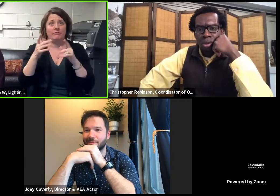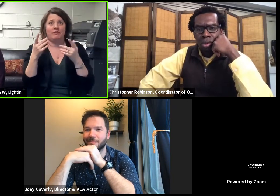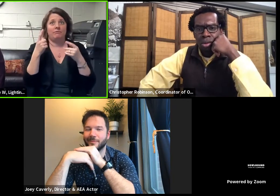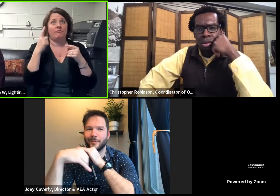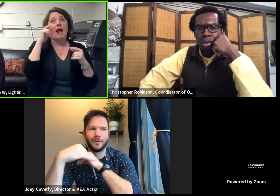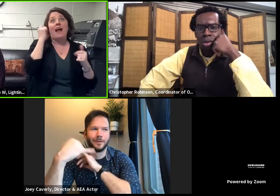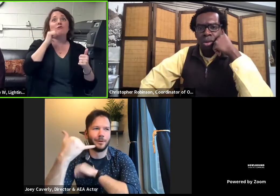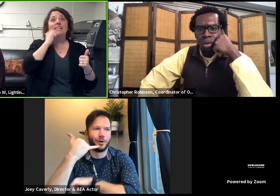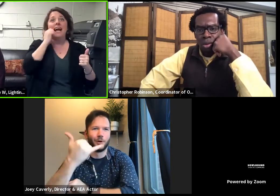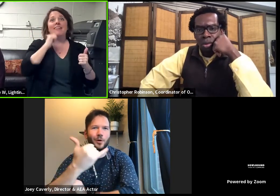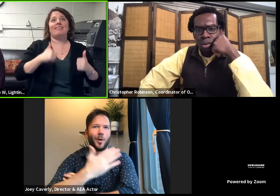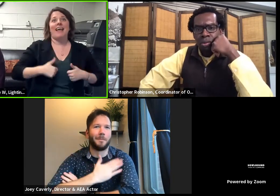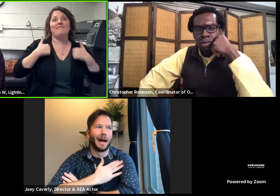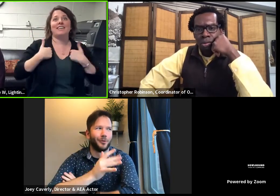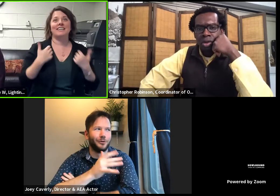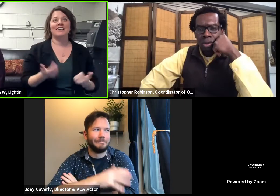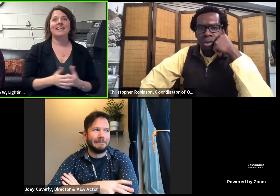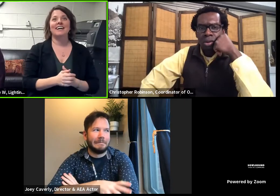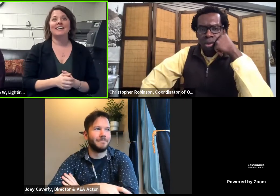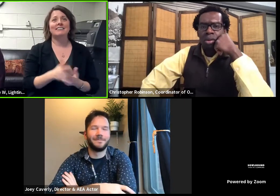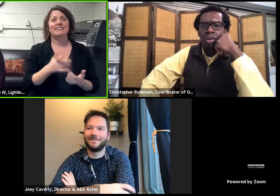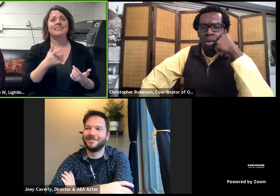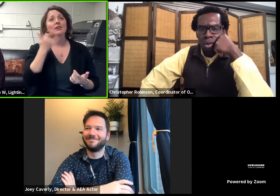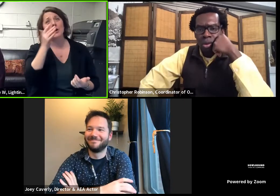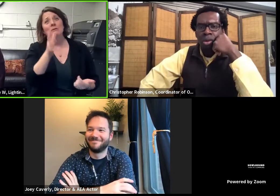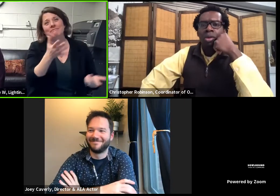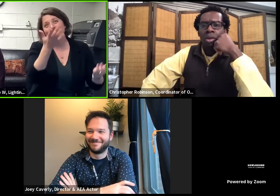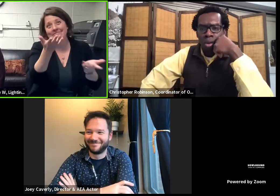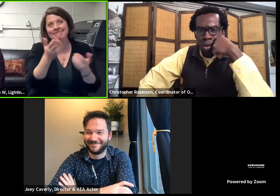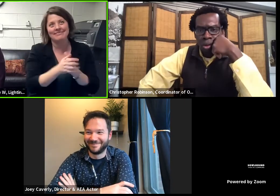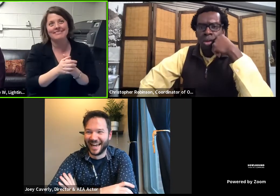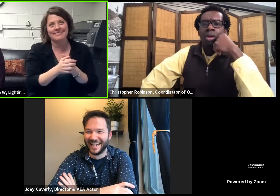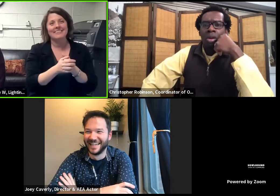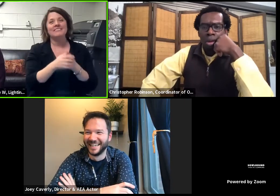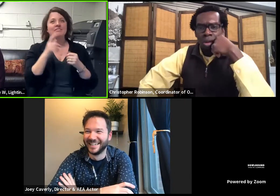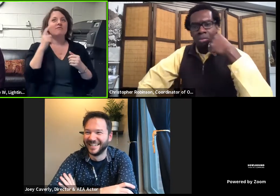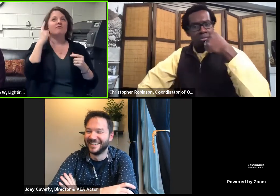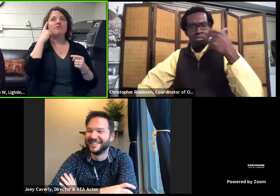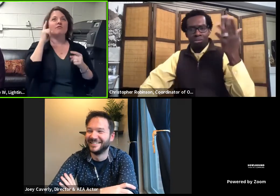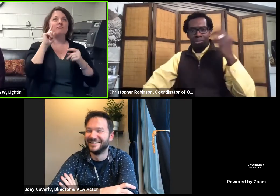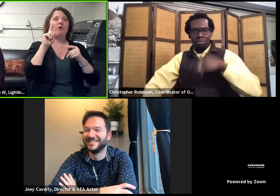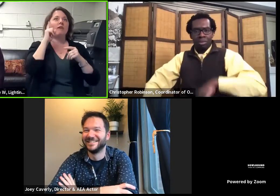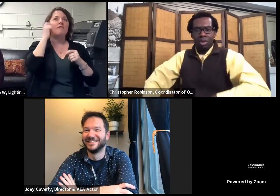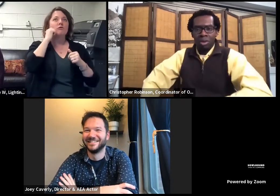What, you're calling someone's principal, or you're calling Social Security, whatever. It's just everyday life and every phone call you make.